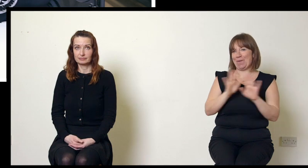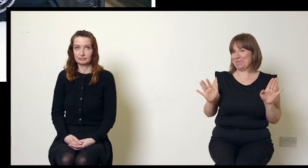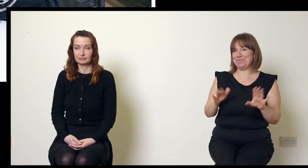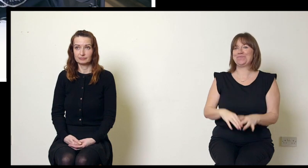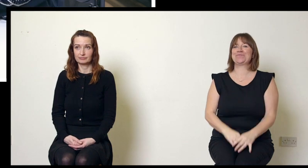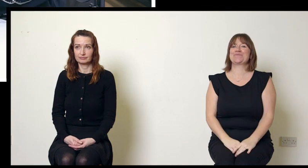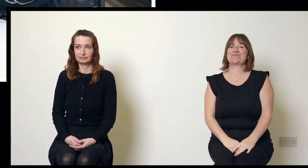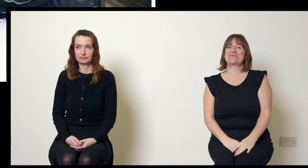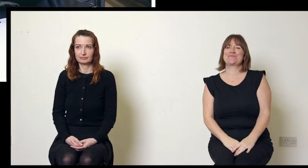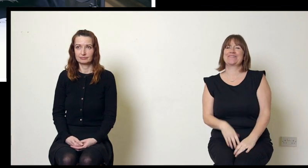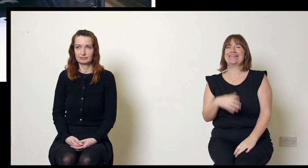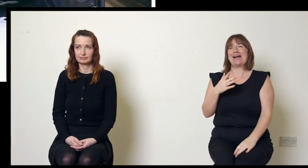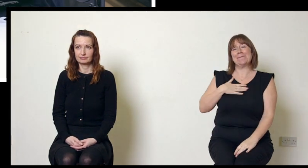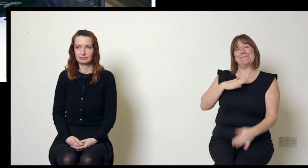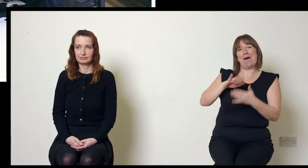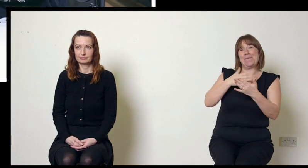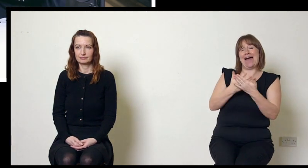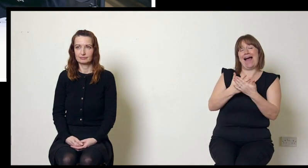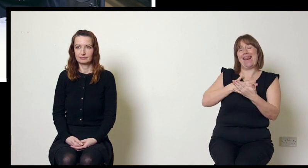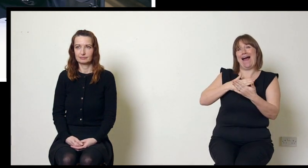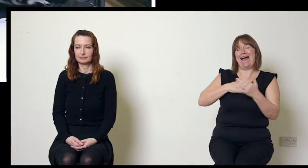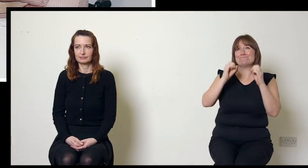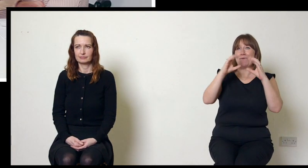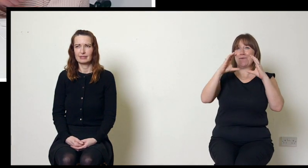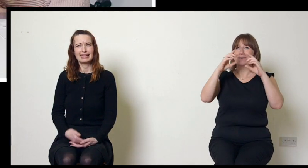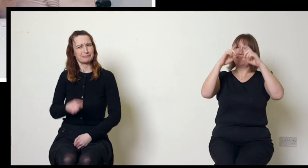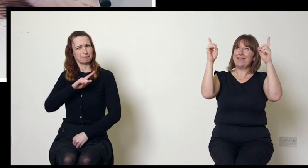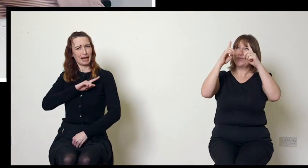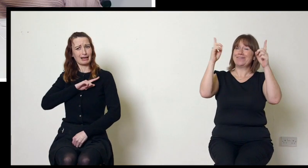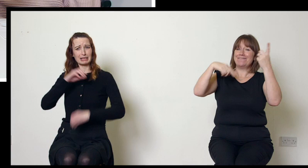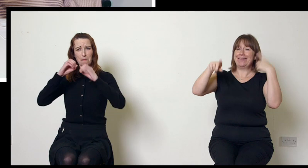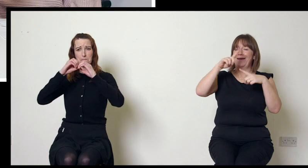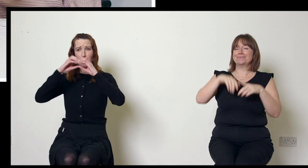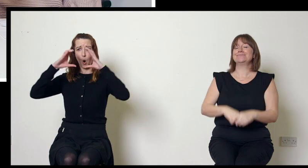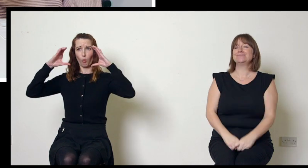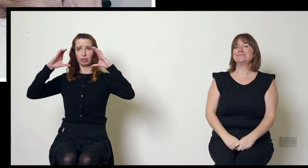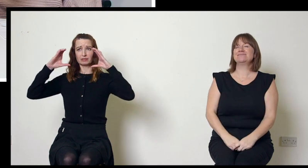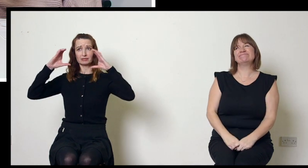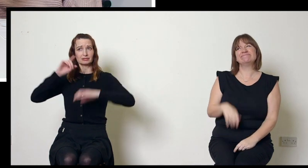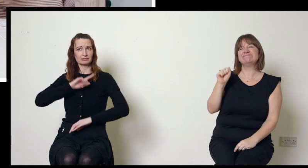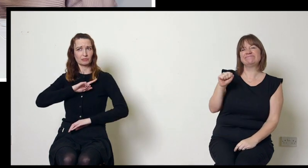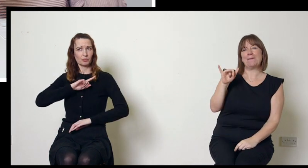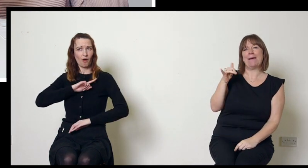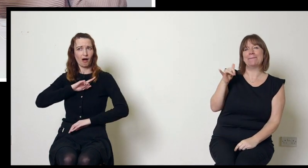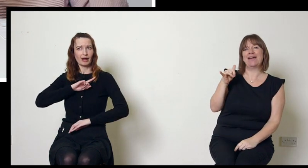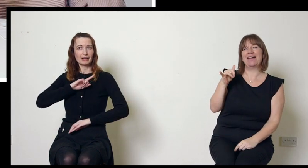It's because I’m a poet, I things in all caps. Like titles. Is it because it's bold? Yeah, maybe. I think it's a distinctive.